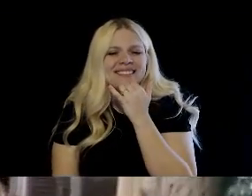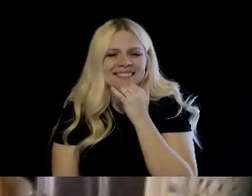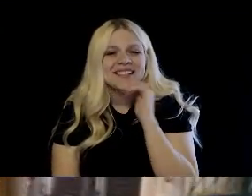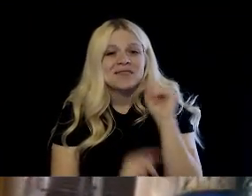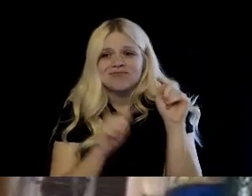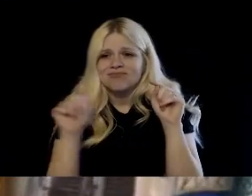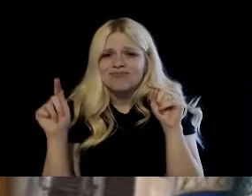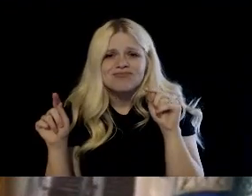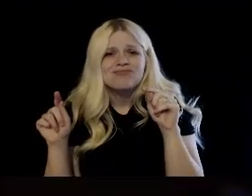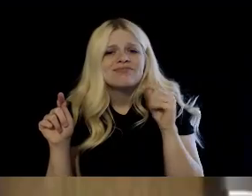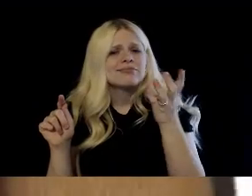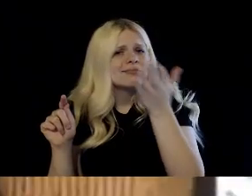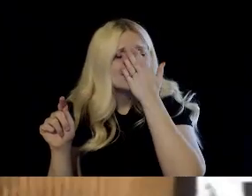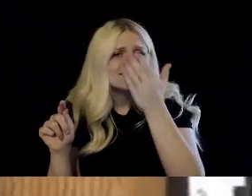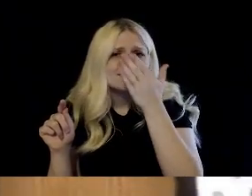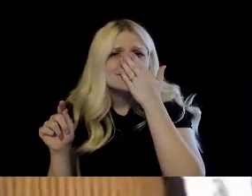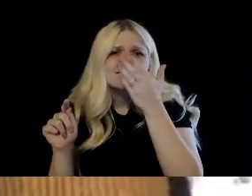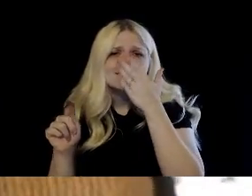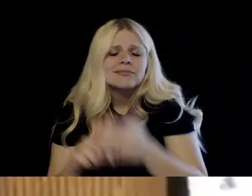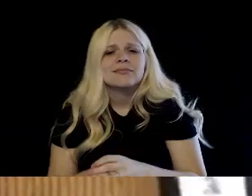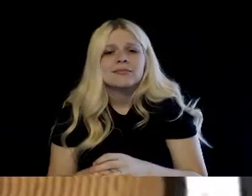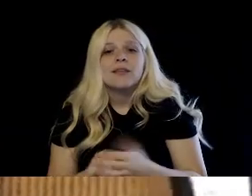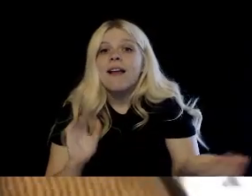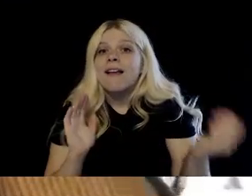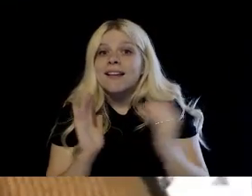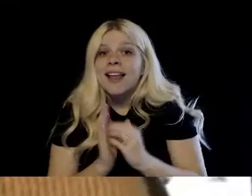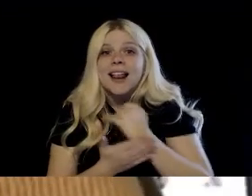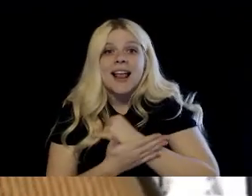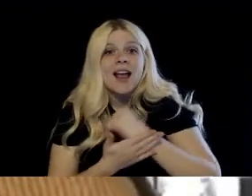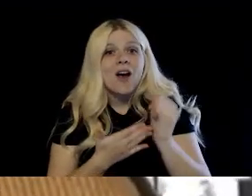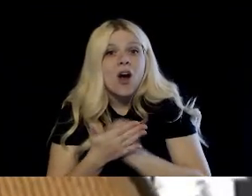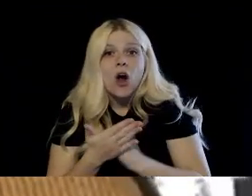Again you guys, animal artwork- all of its on sale right now. We're gonna